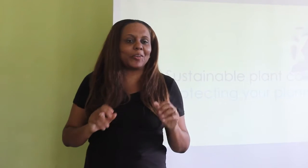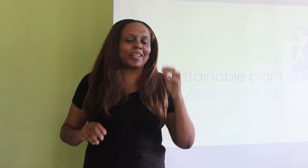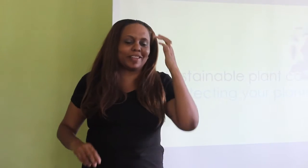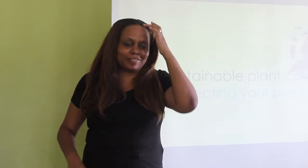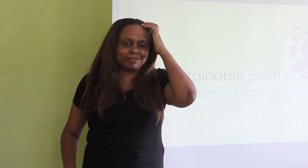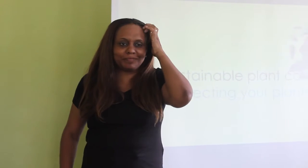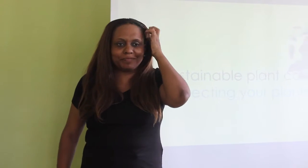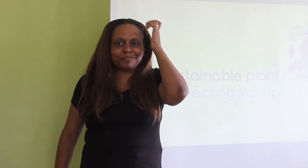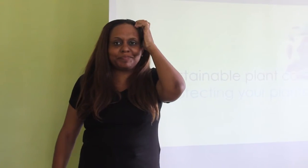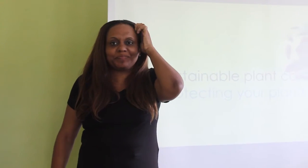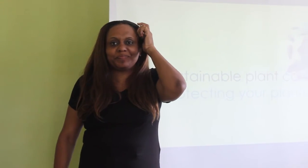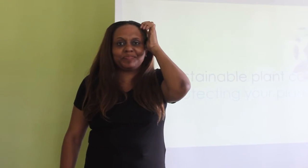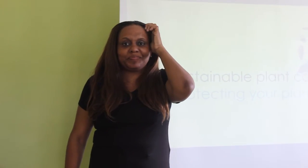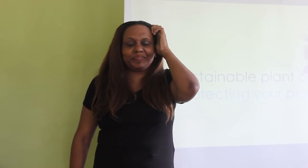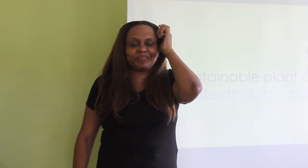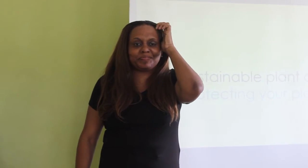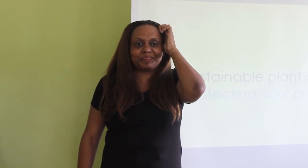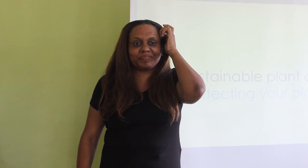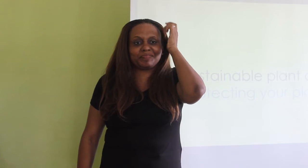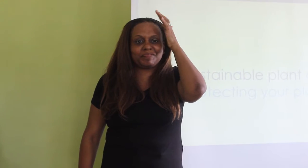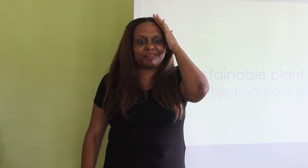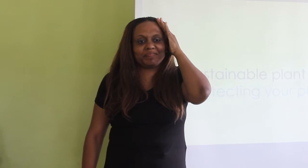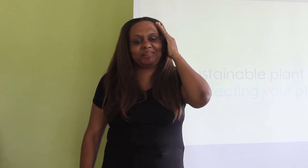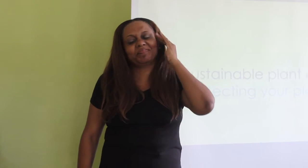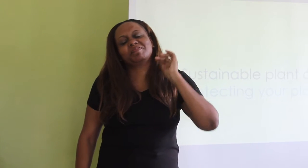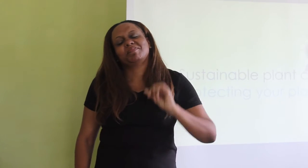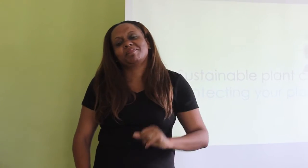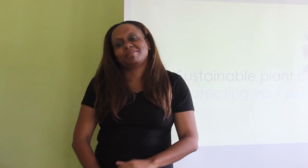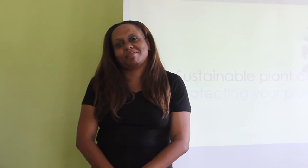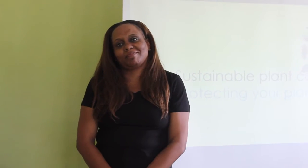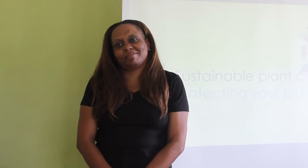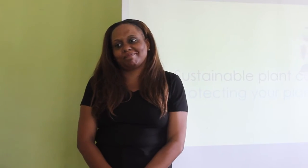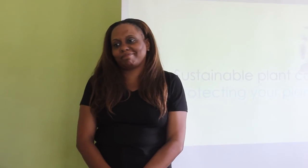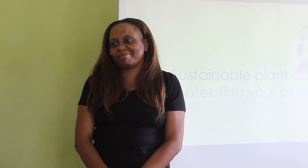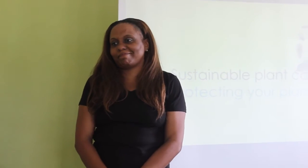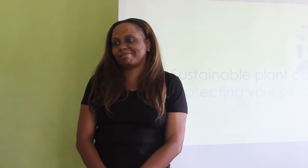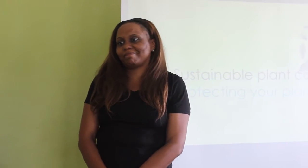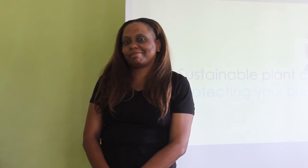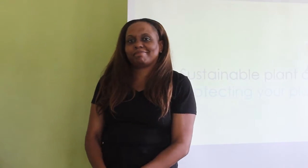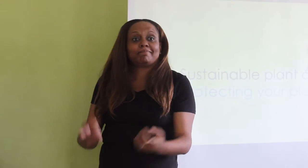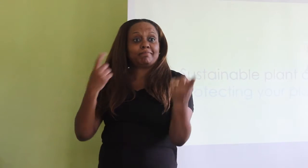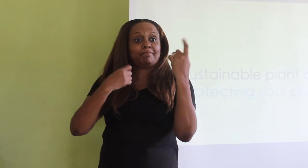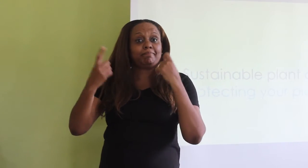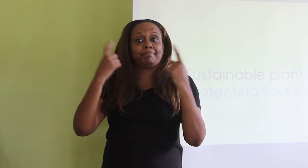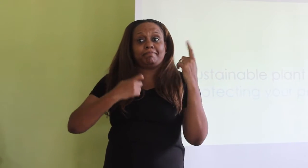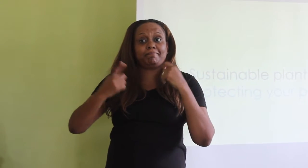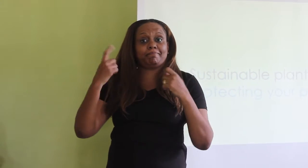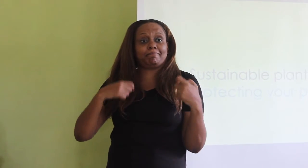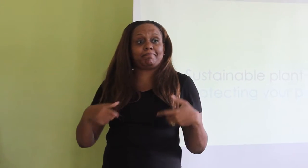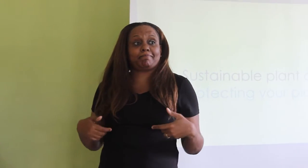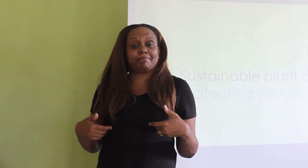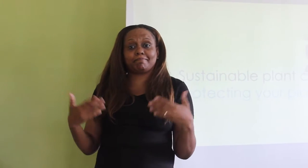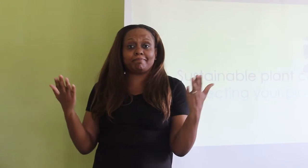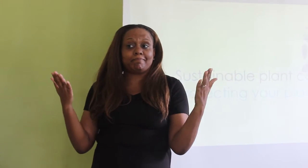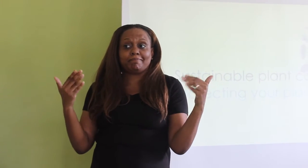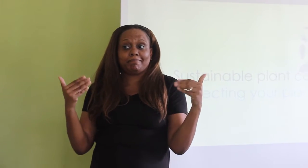okay